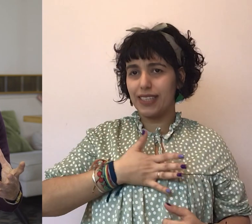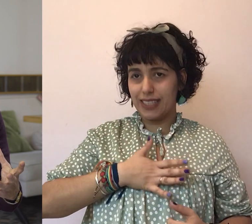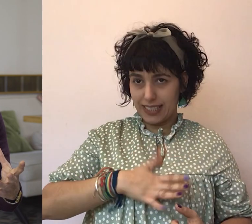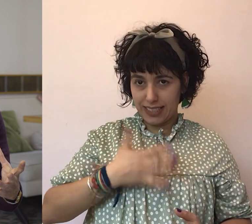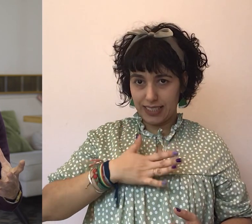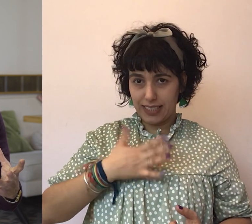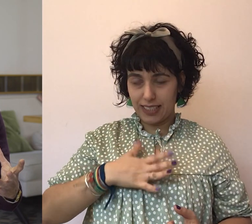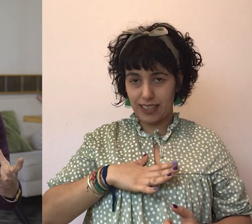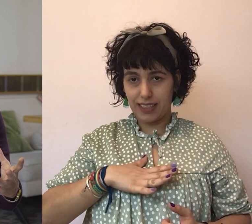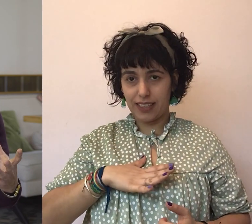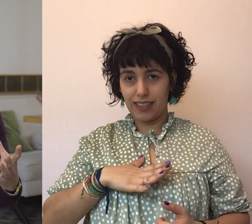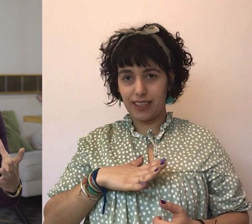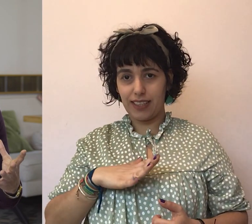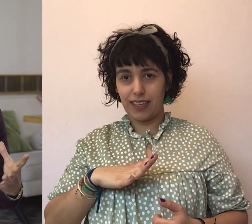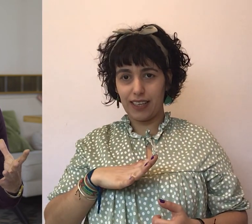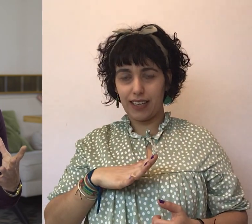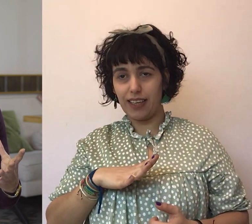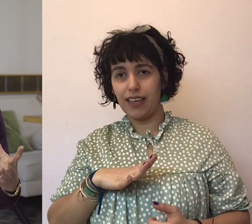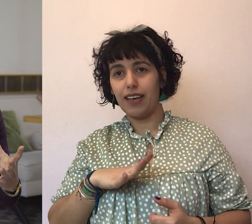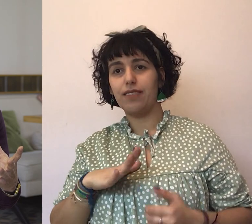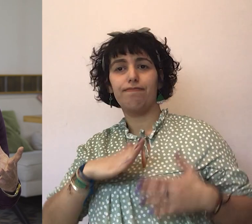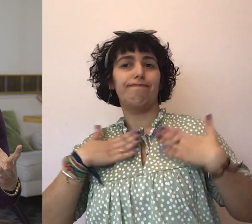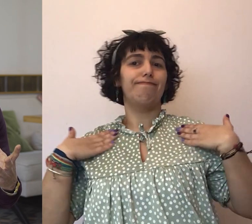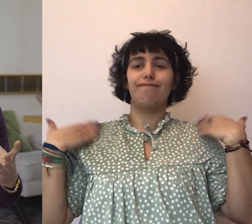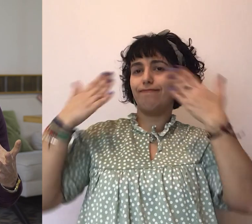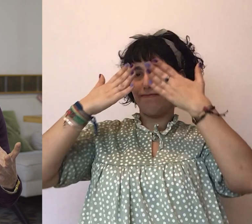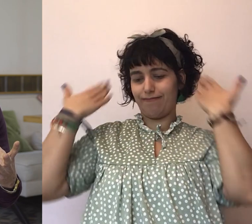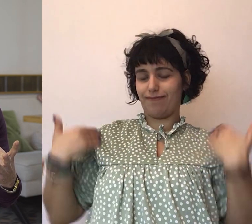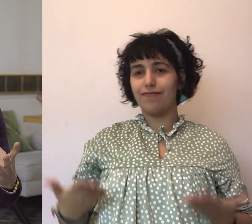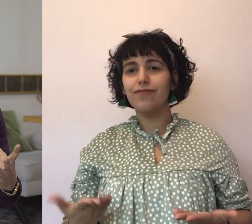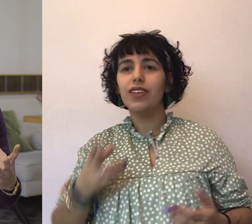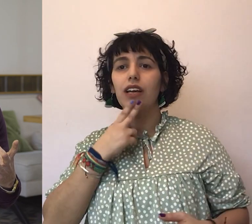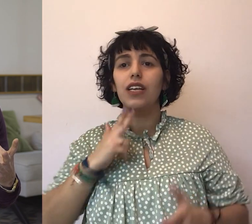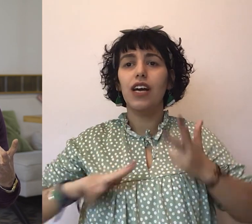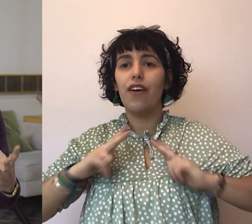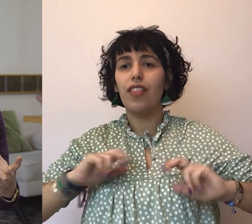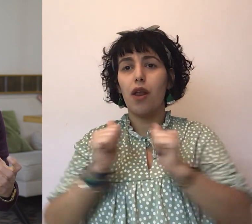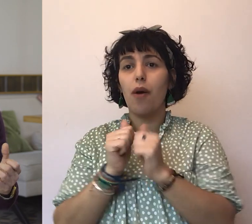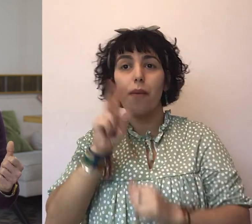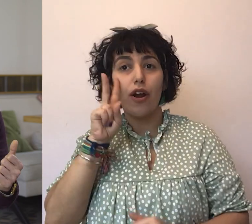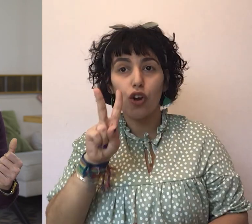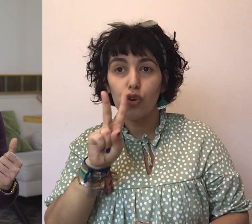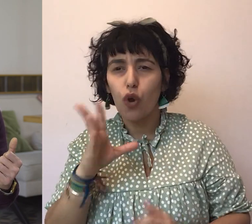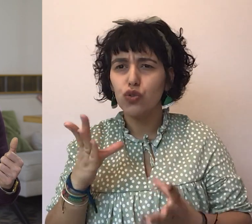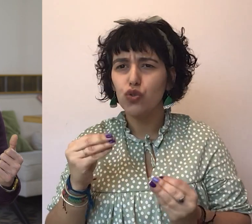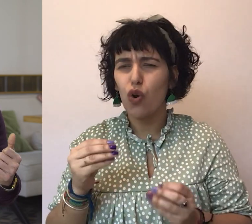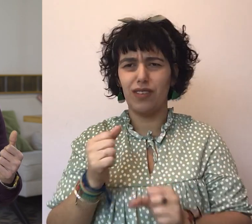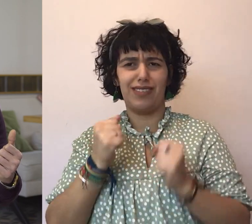He is shocked, "How so?" And it bothers him